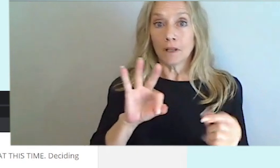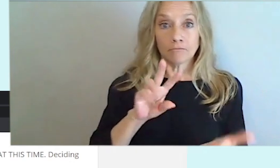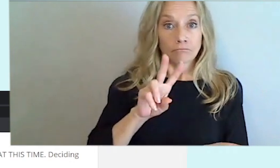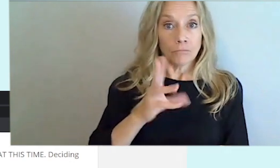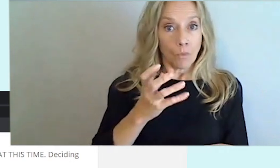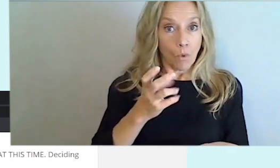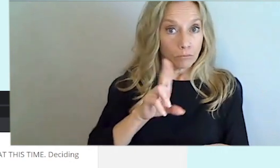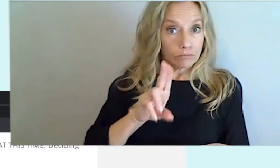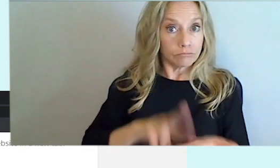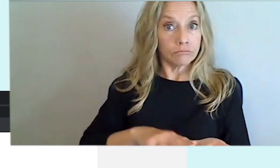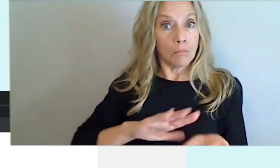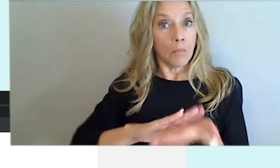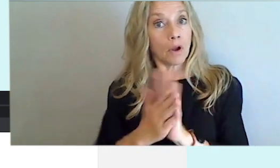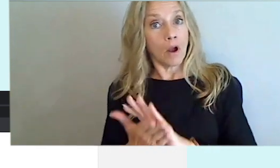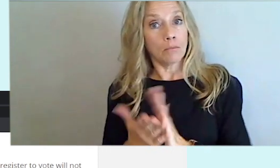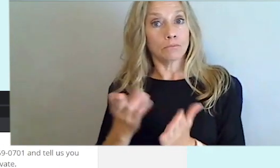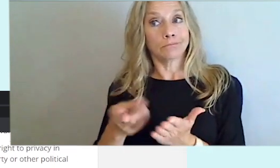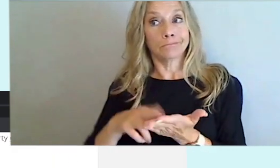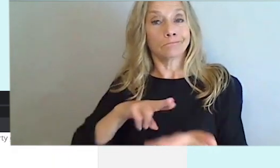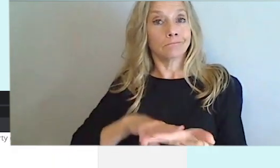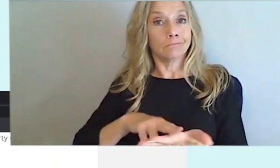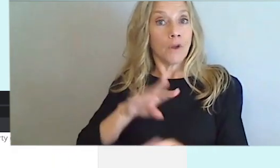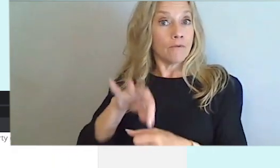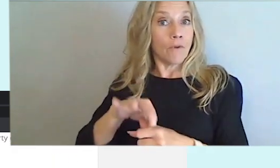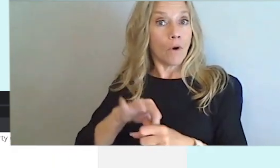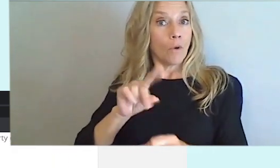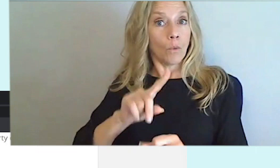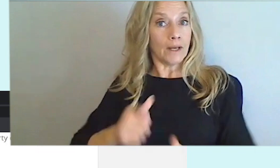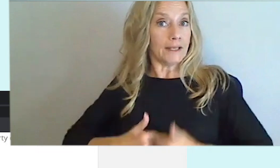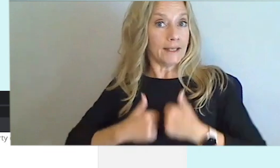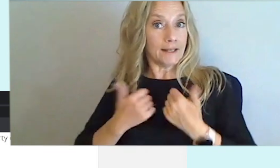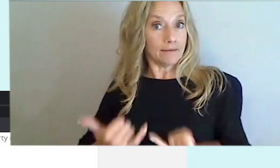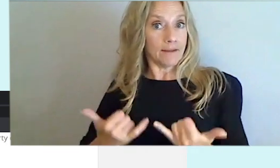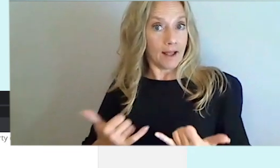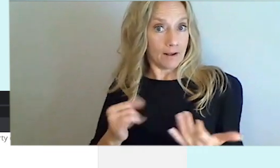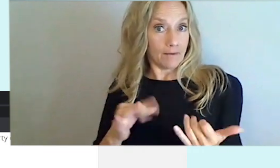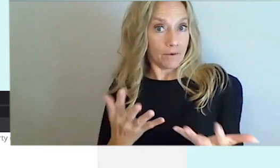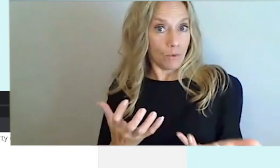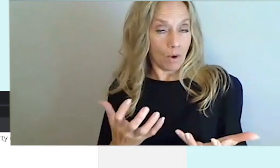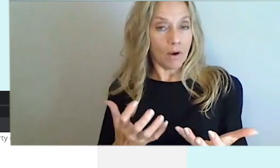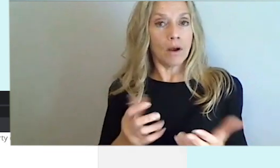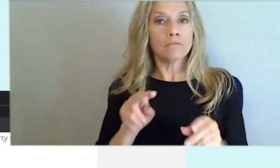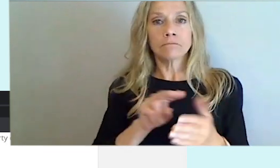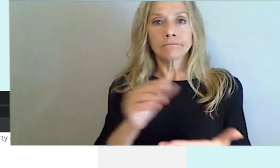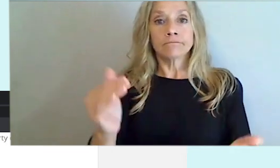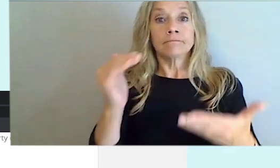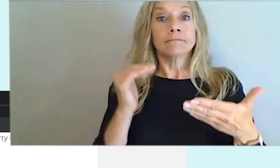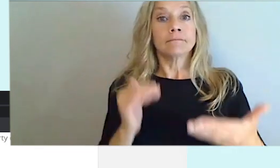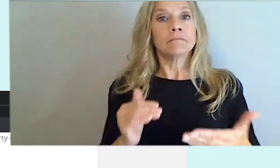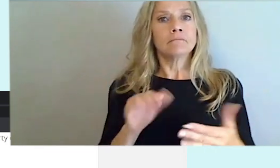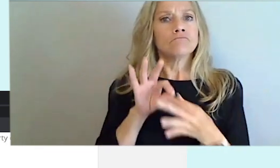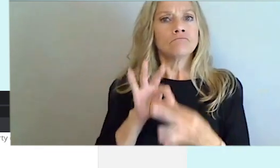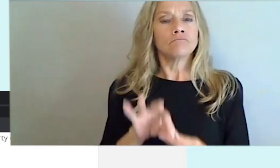to vote where you live now. Then you must review the information about renewing your coverage and select